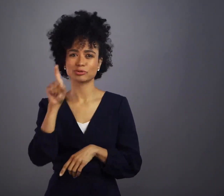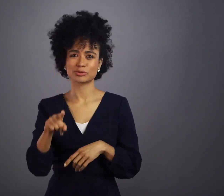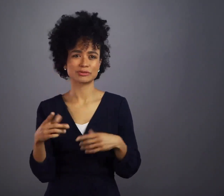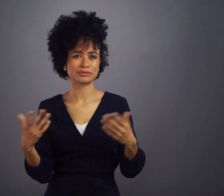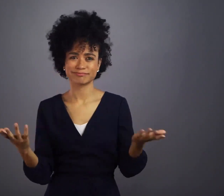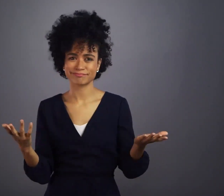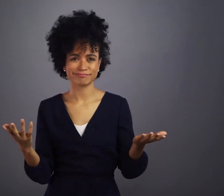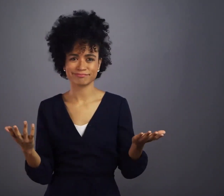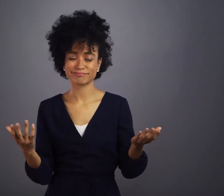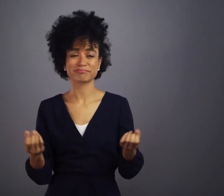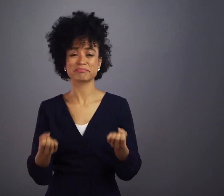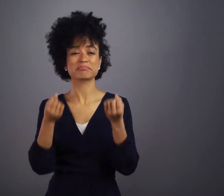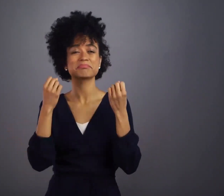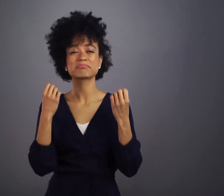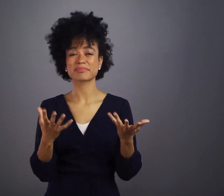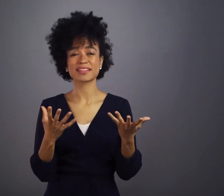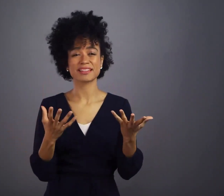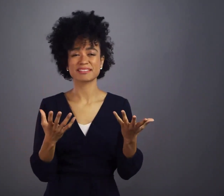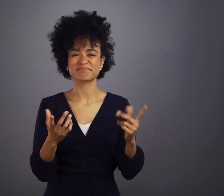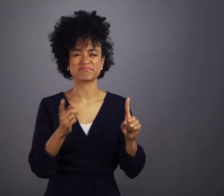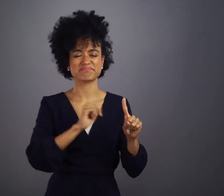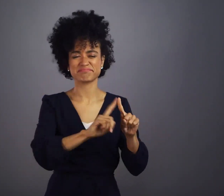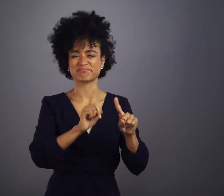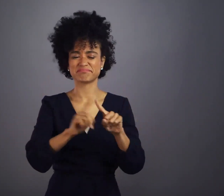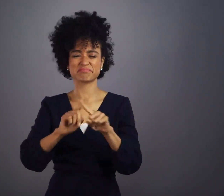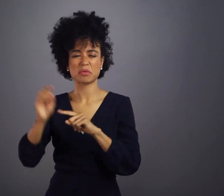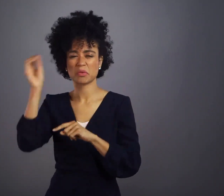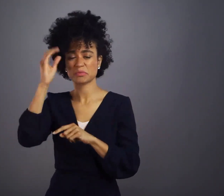as to why the alcoholic reacts differently from normal people.